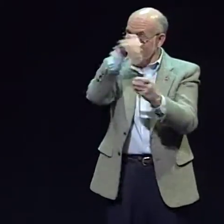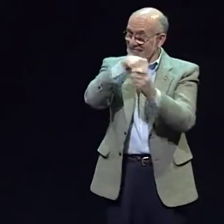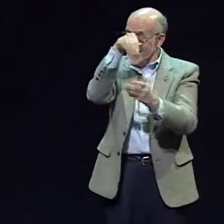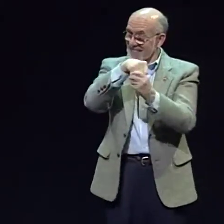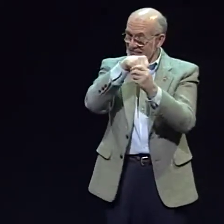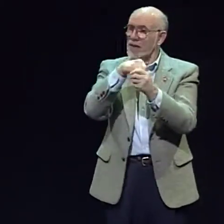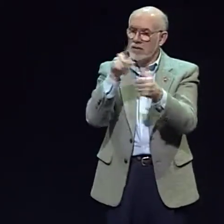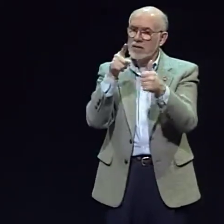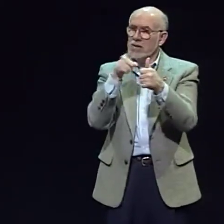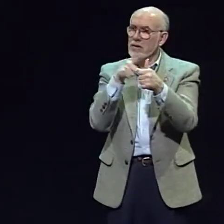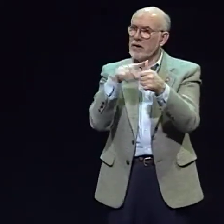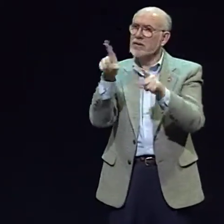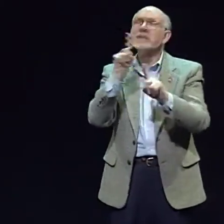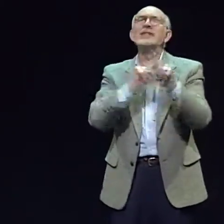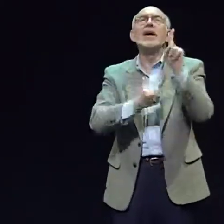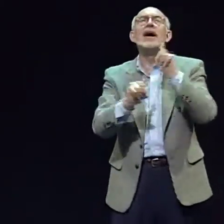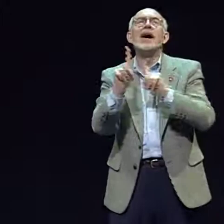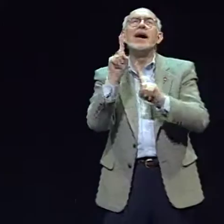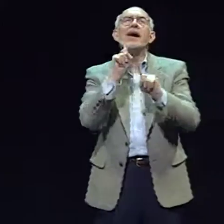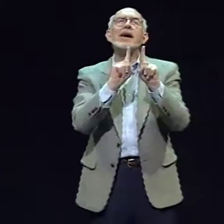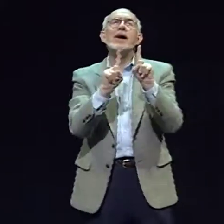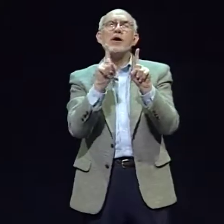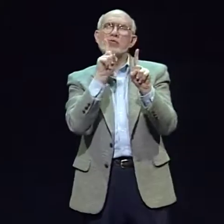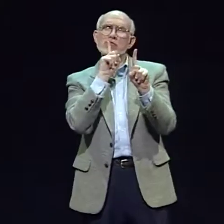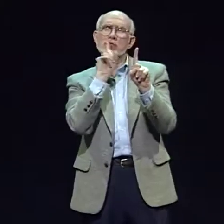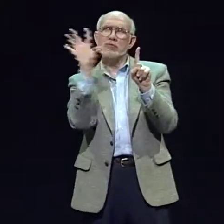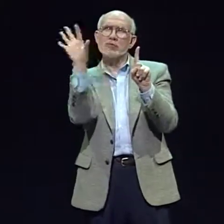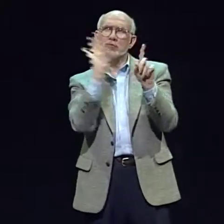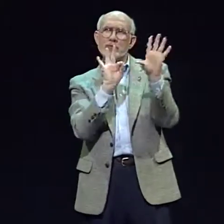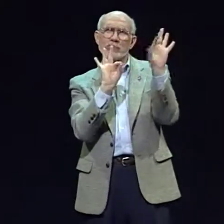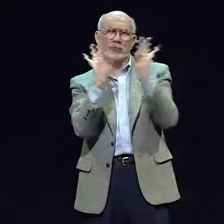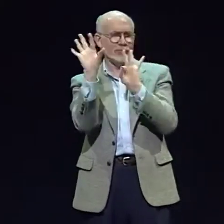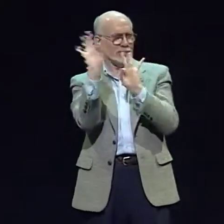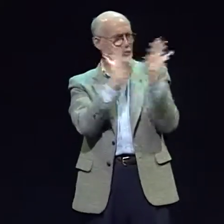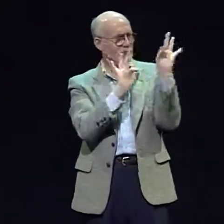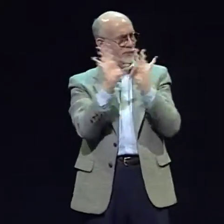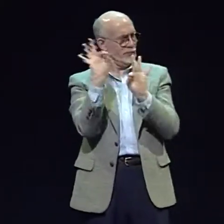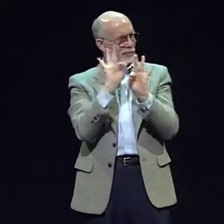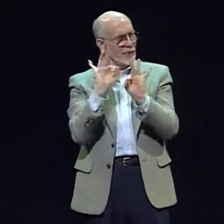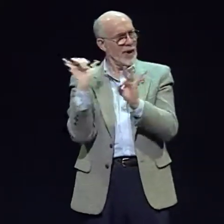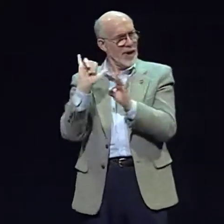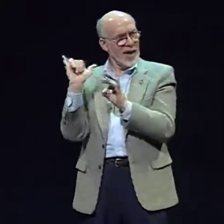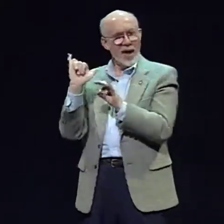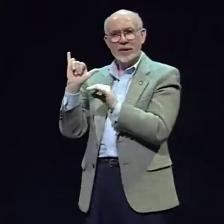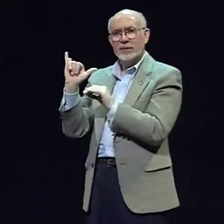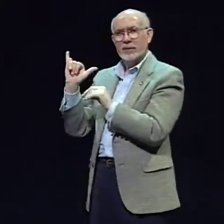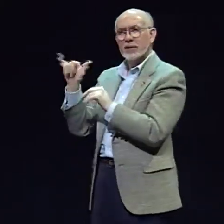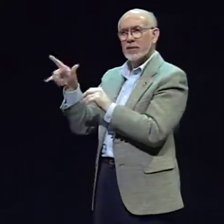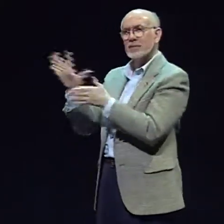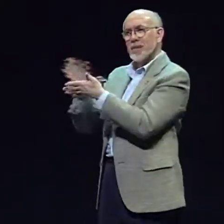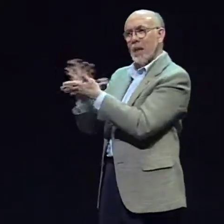SO IN POEMS, WITHIN POETRY, THERE ARE SOME CERTAIN THINGS THAT YOU MUST CONSIDER.